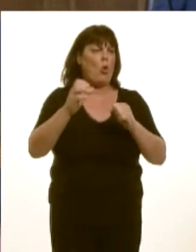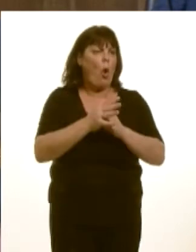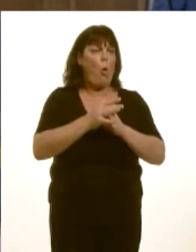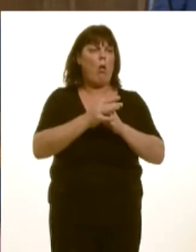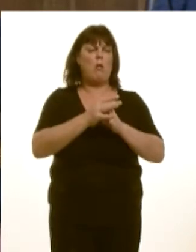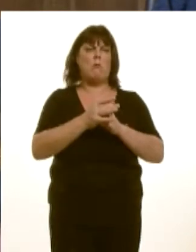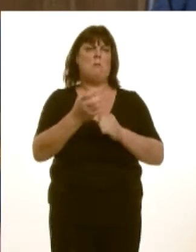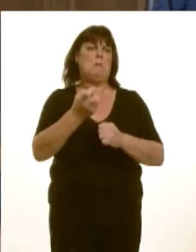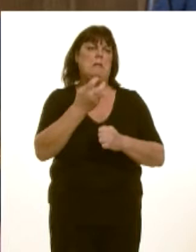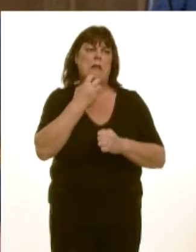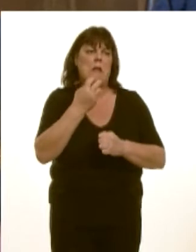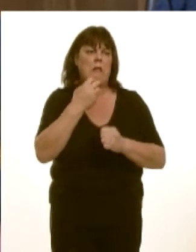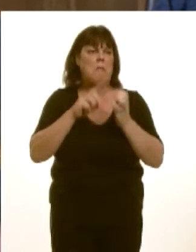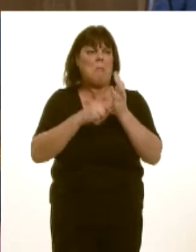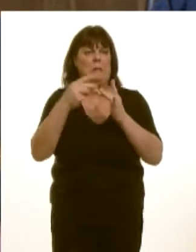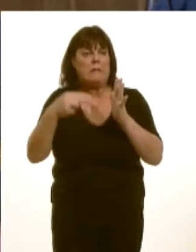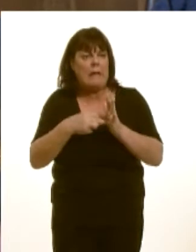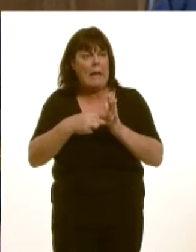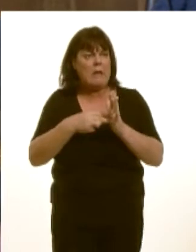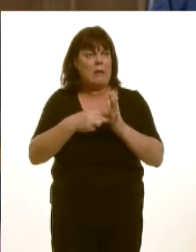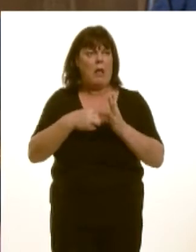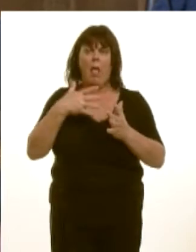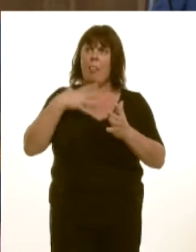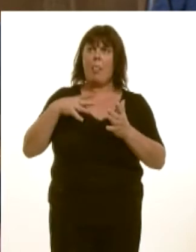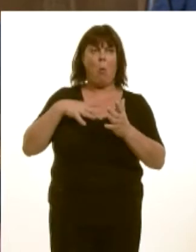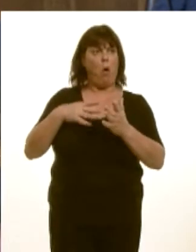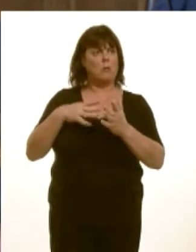Is it really asking too much that they should have a fair share of the pot now?